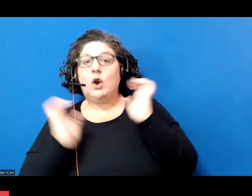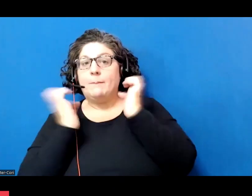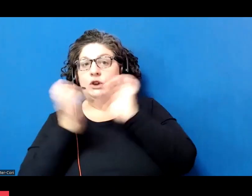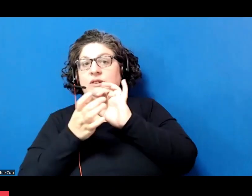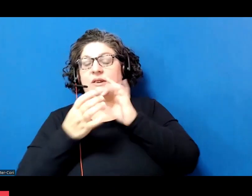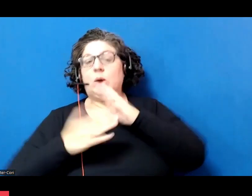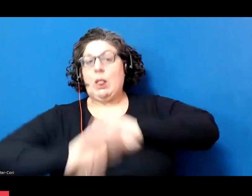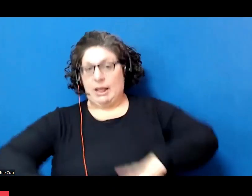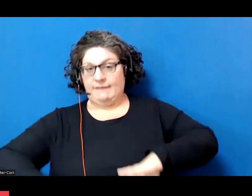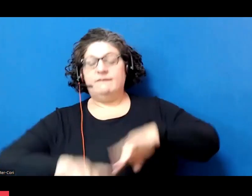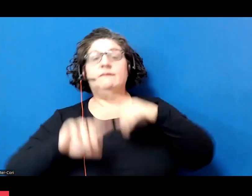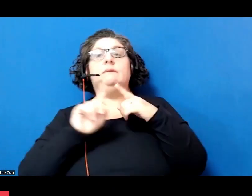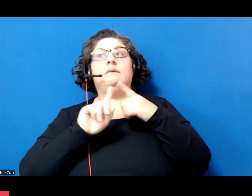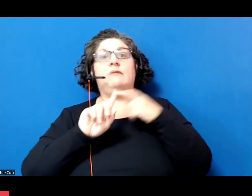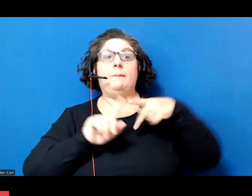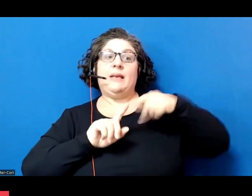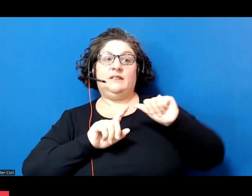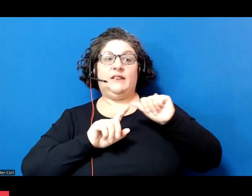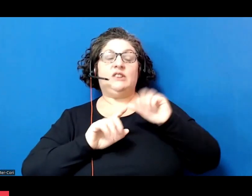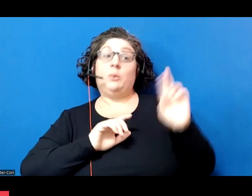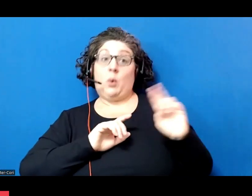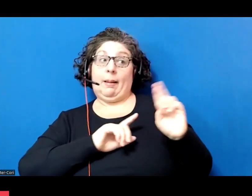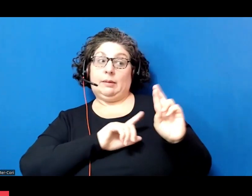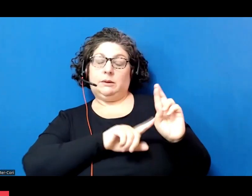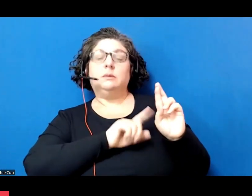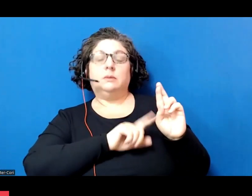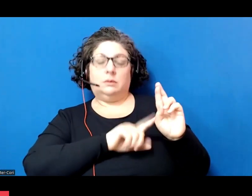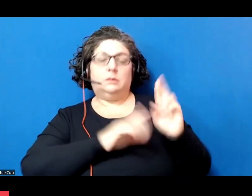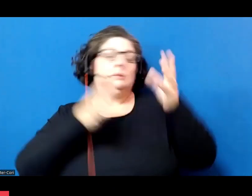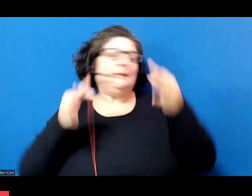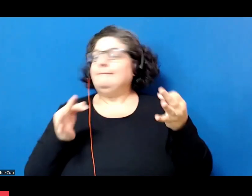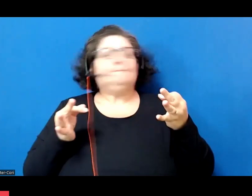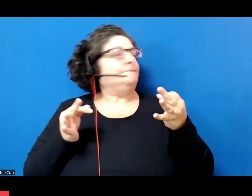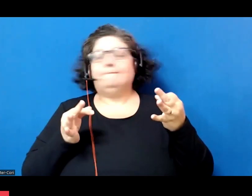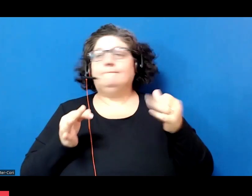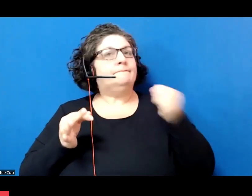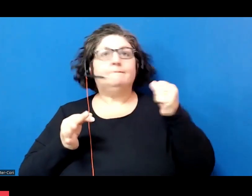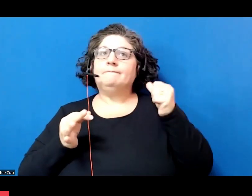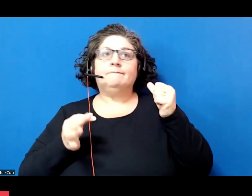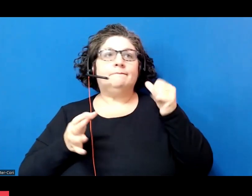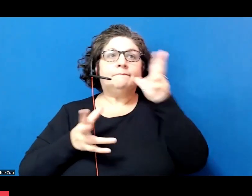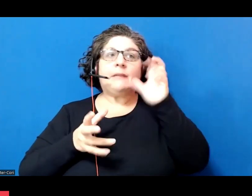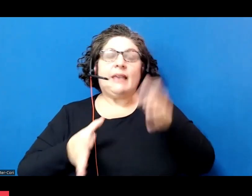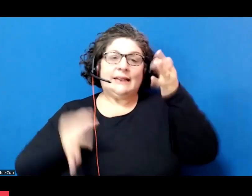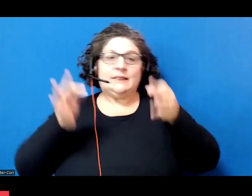In that case, from Pennsylvania Republicans. They decided not to hear that case on an expedited basis.